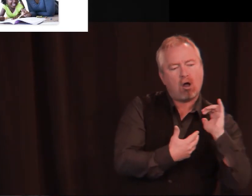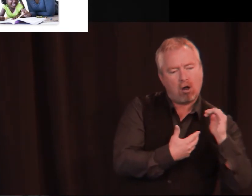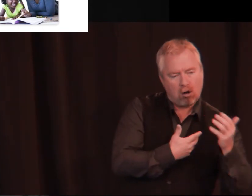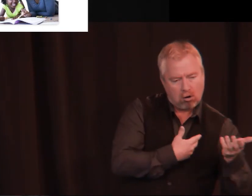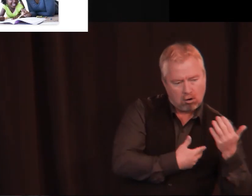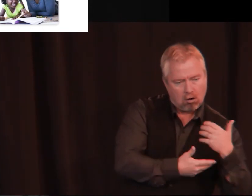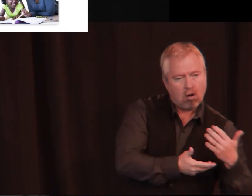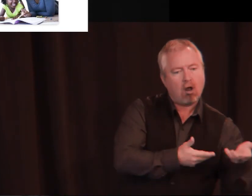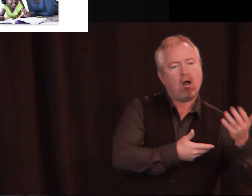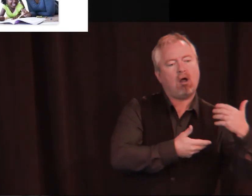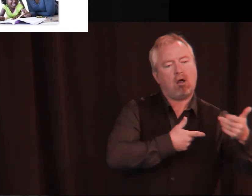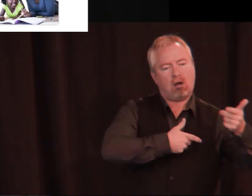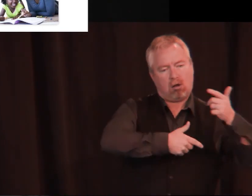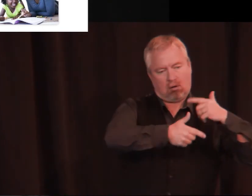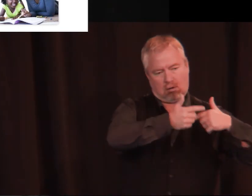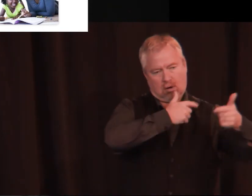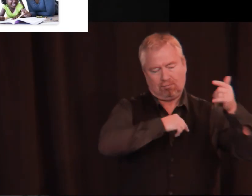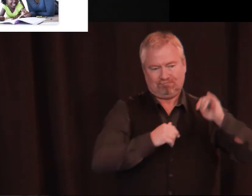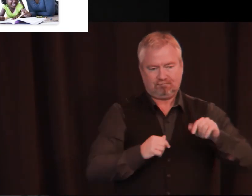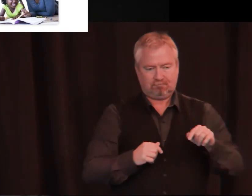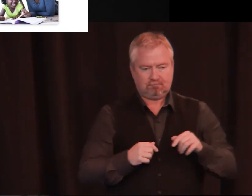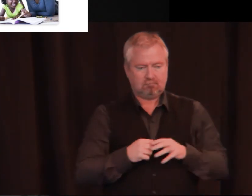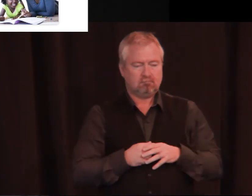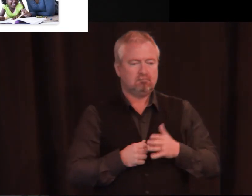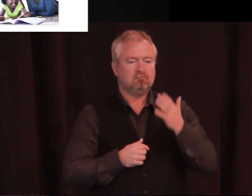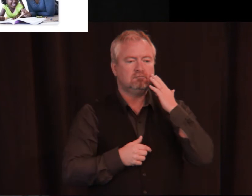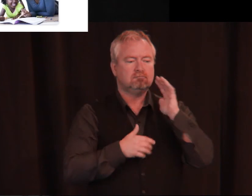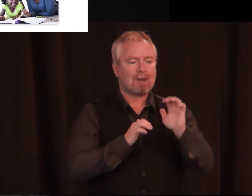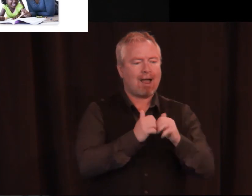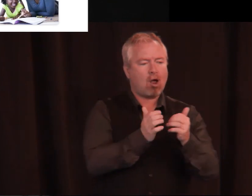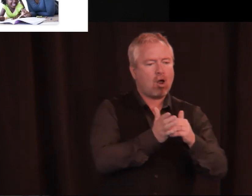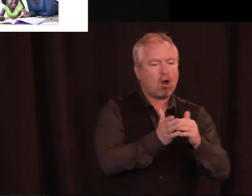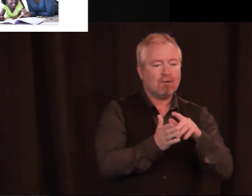but we also looked at how often the TV was on and how much there was background noise.